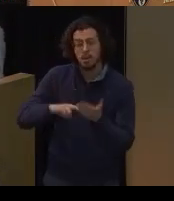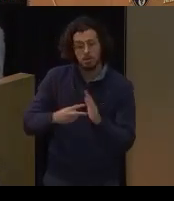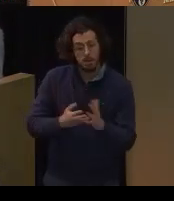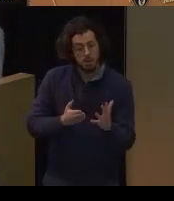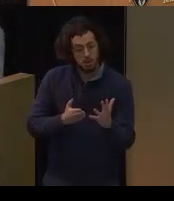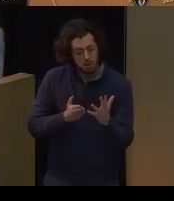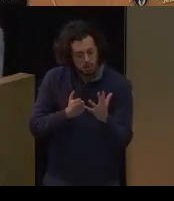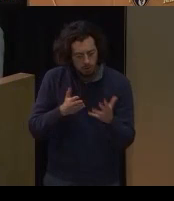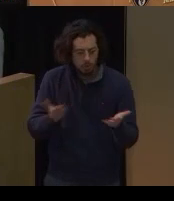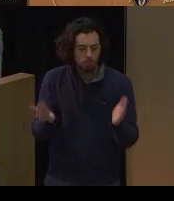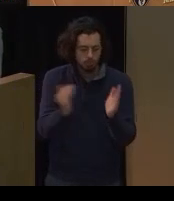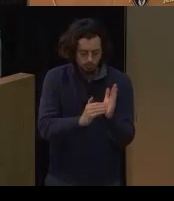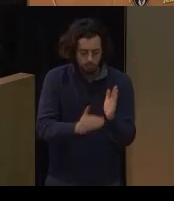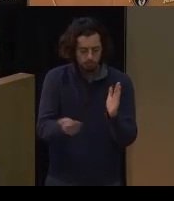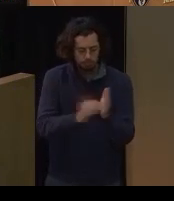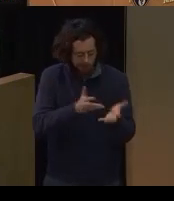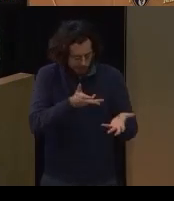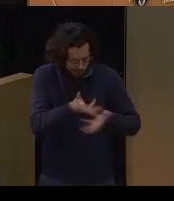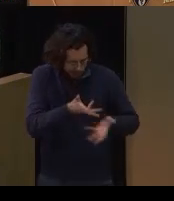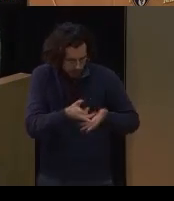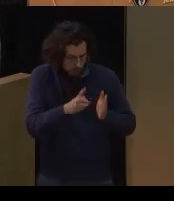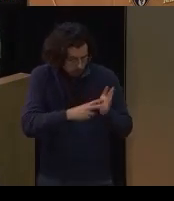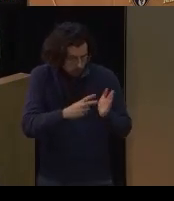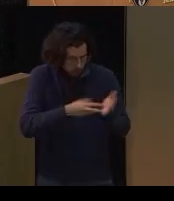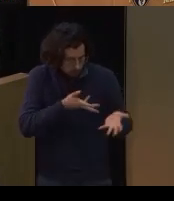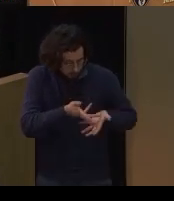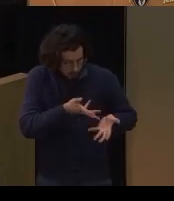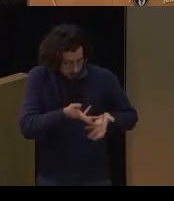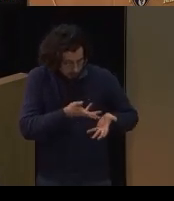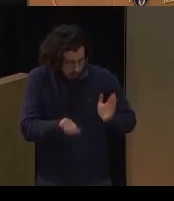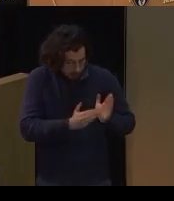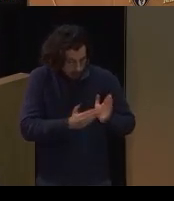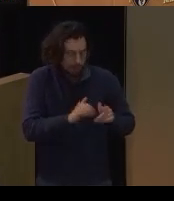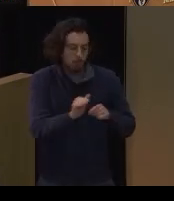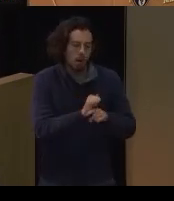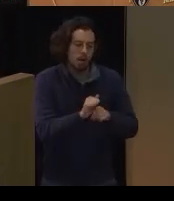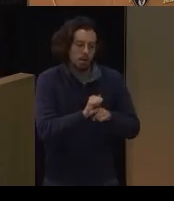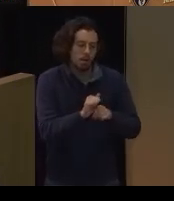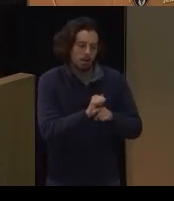p through repeated engagement in those practices it serves as a form of practice where we can hone